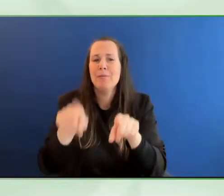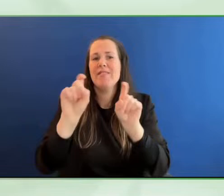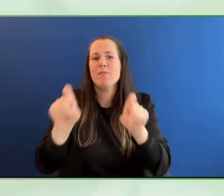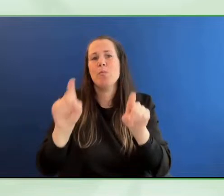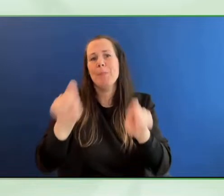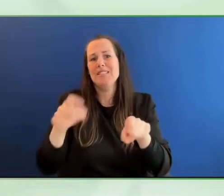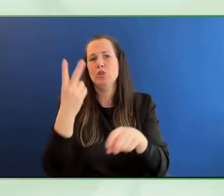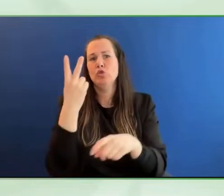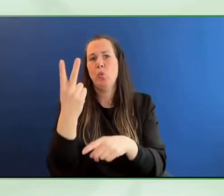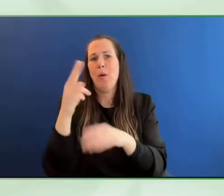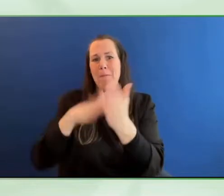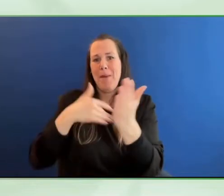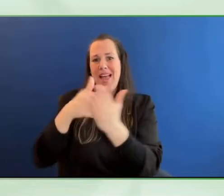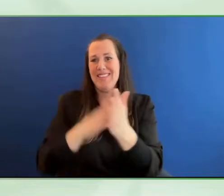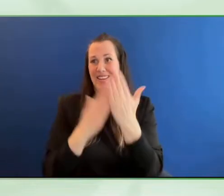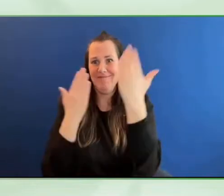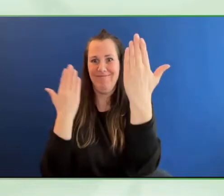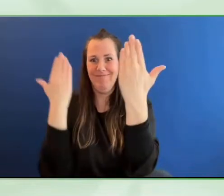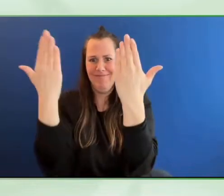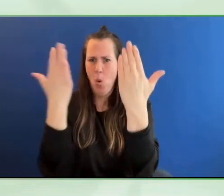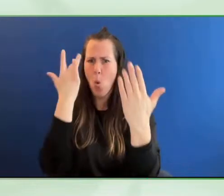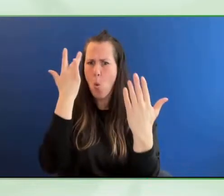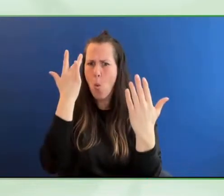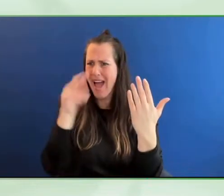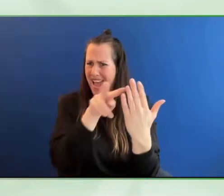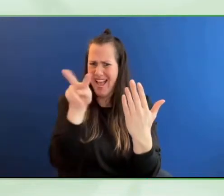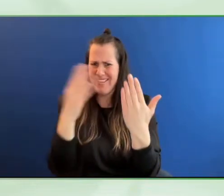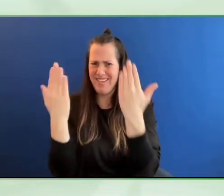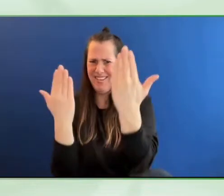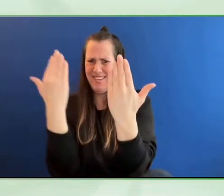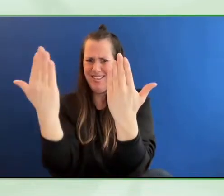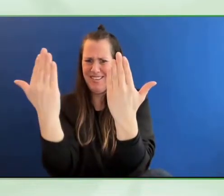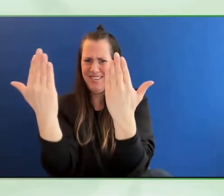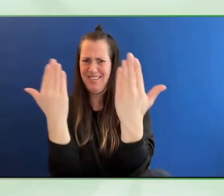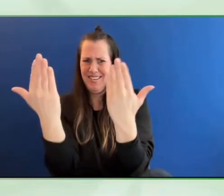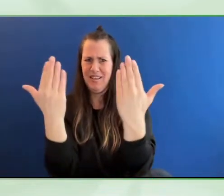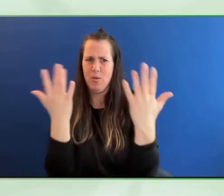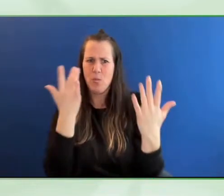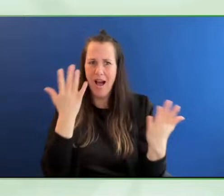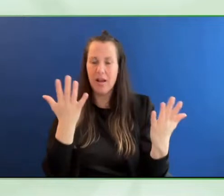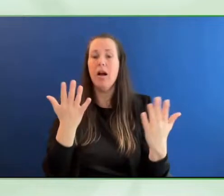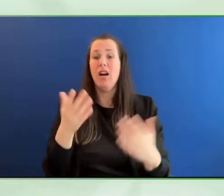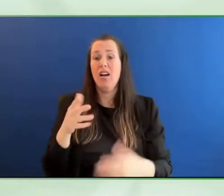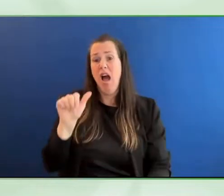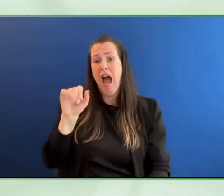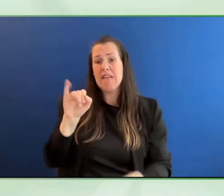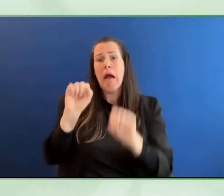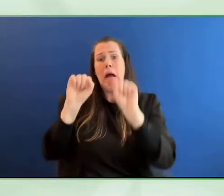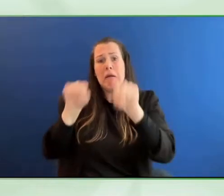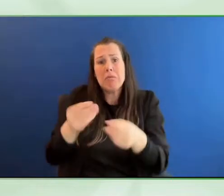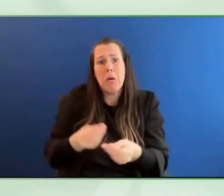A positive thing? Are there things we should be concerned about? Are you concerned about AI removing writers jobs?